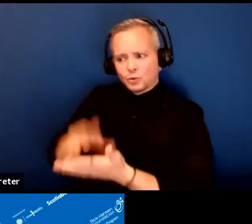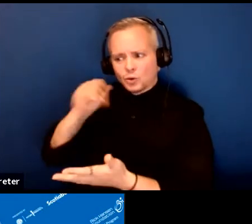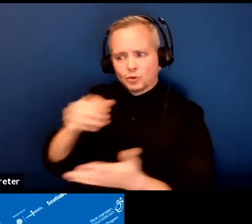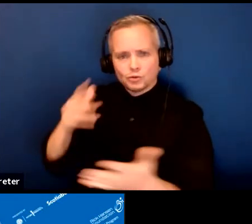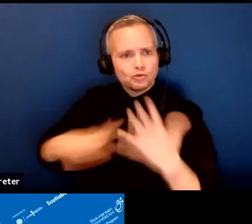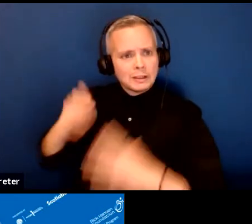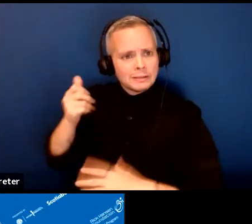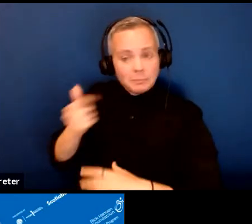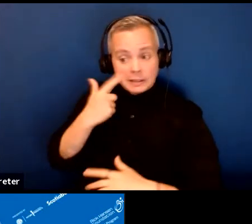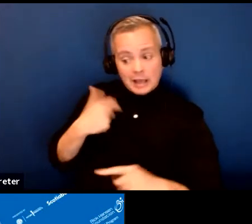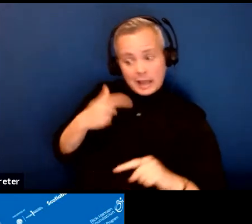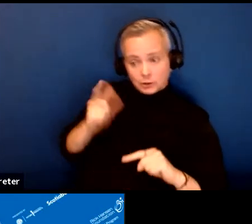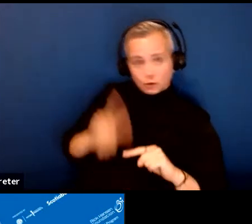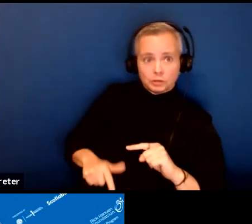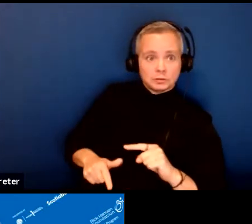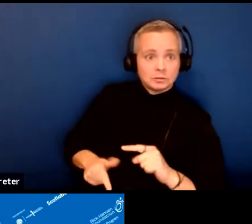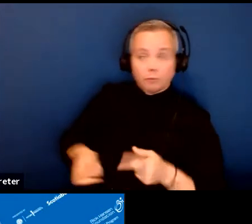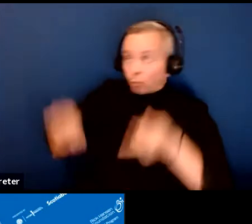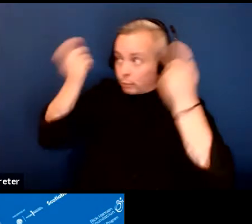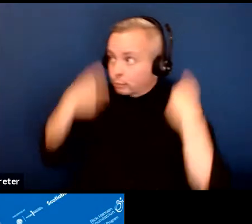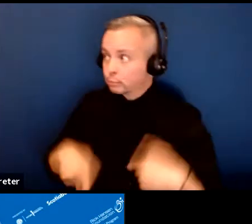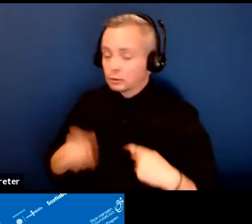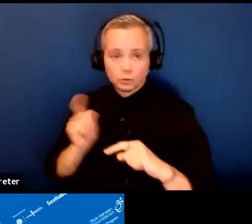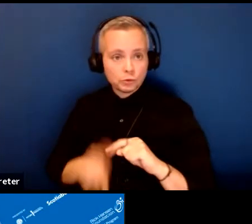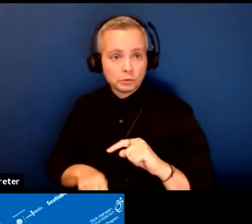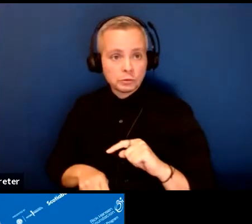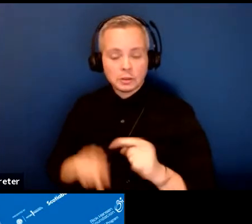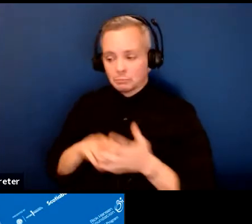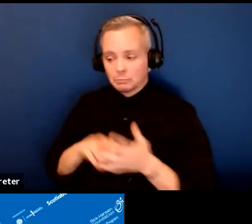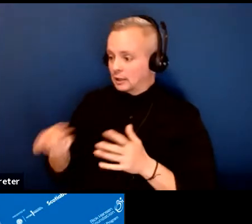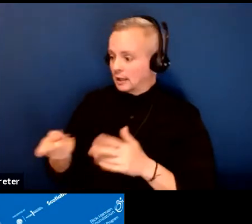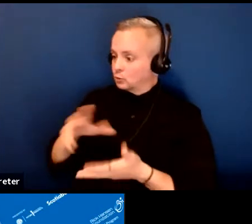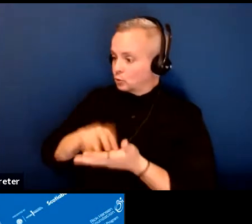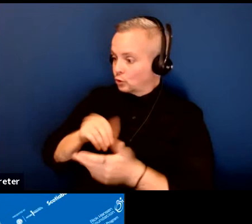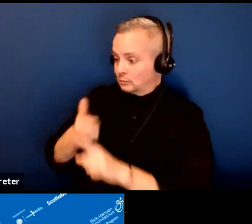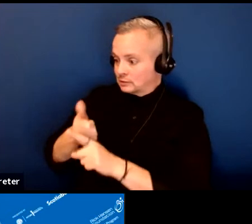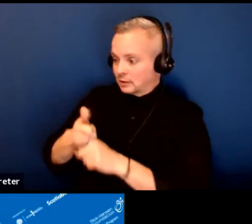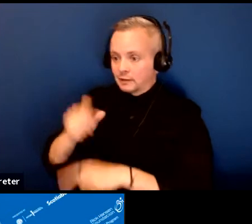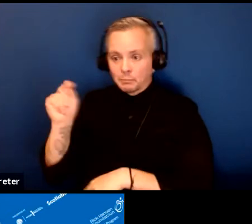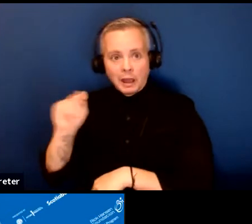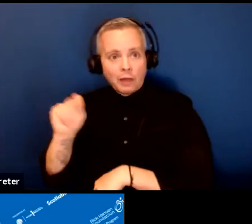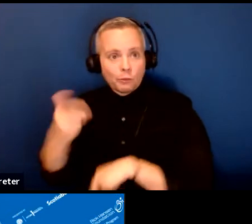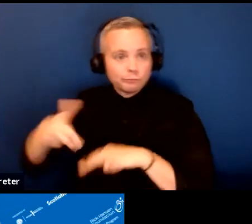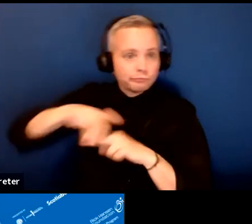FOR HIM. HE HAD TO LEARN TO GET ON AND OFF THE TOILET HIMSELF AND DO ALL OF THESE THINGS.